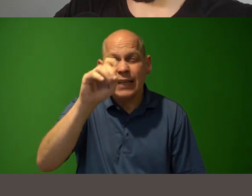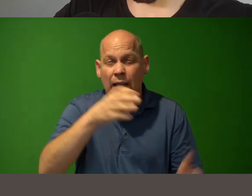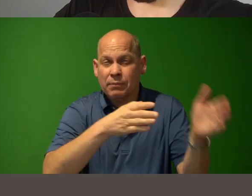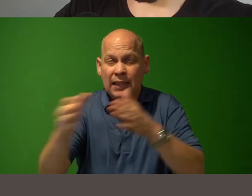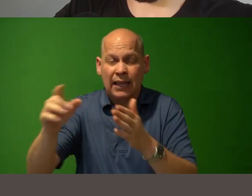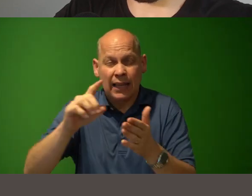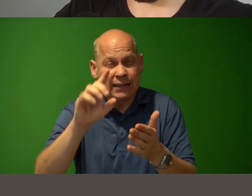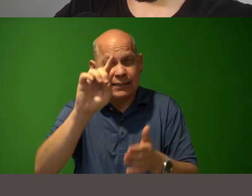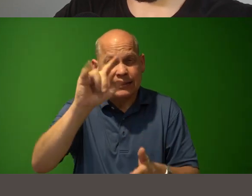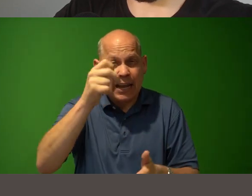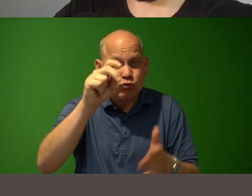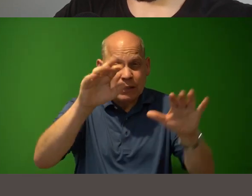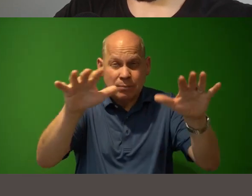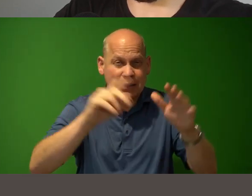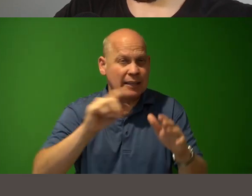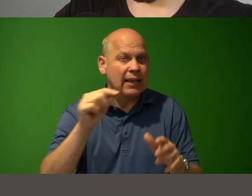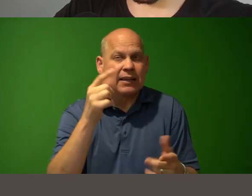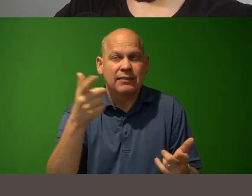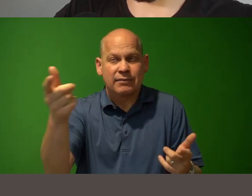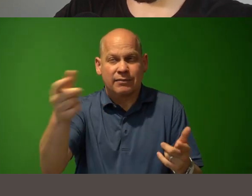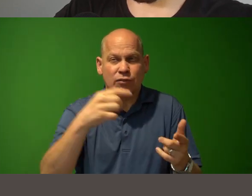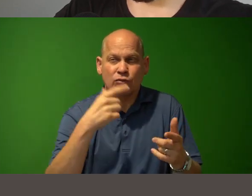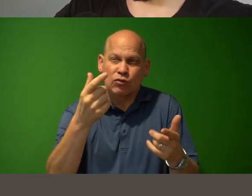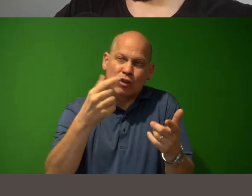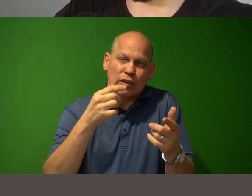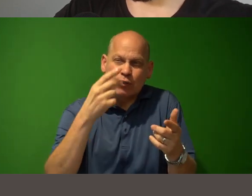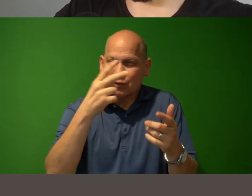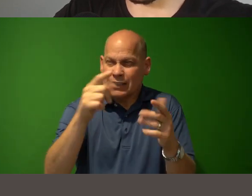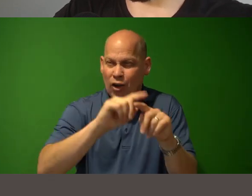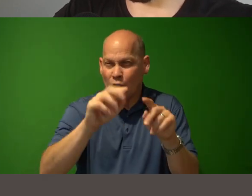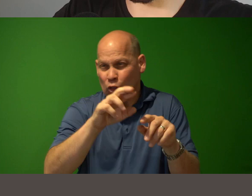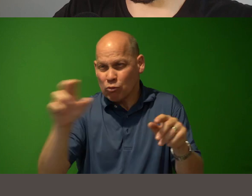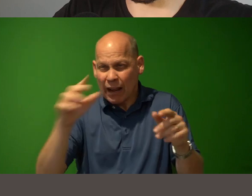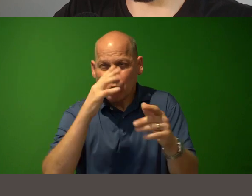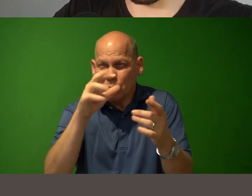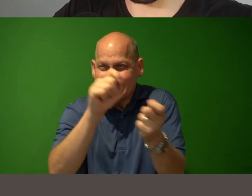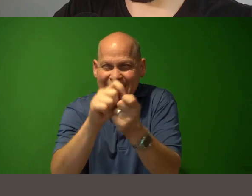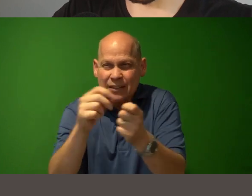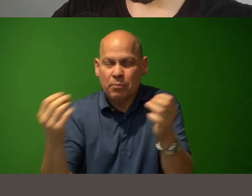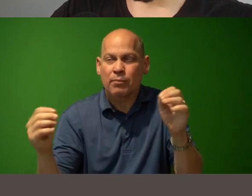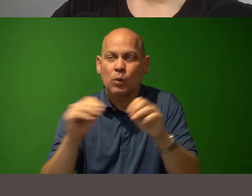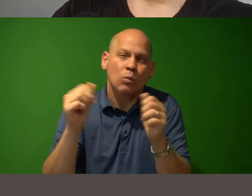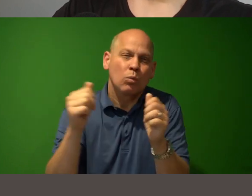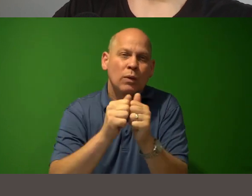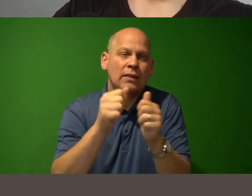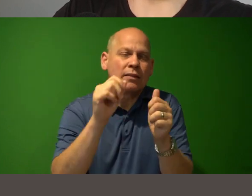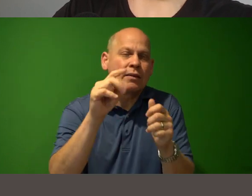what the green space is on the left and on the right detail that more with the planting.